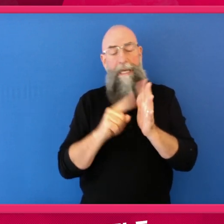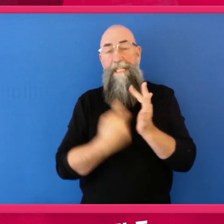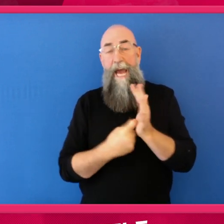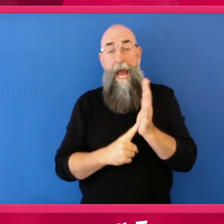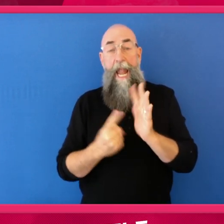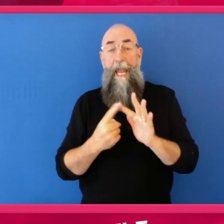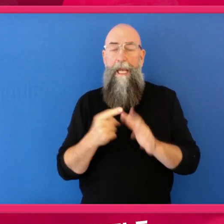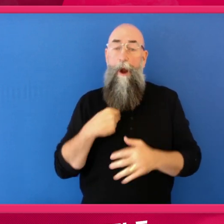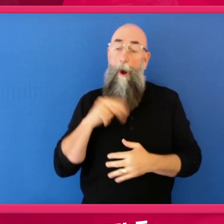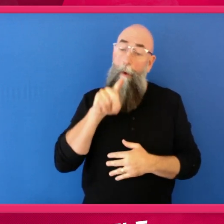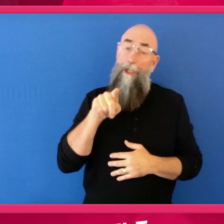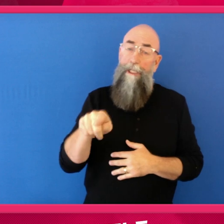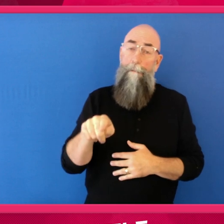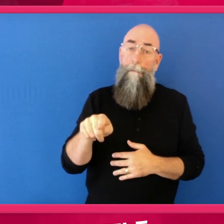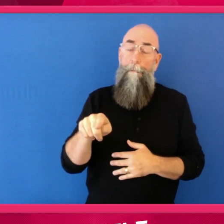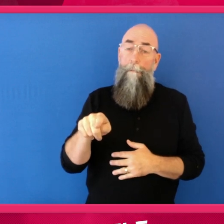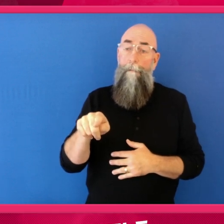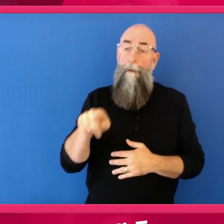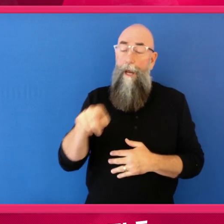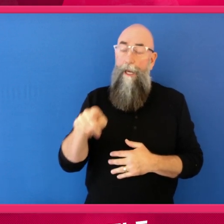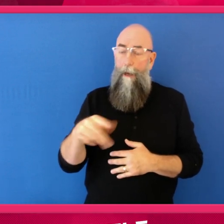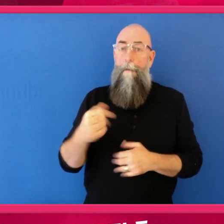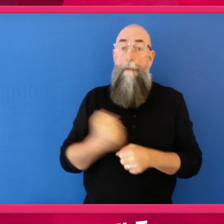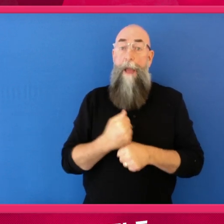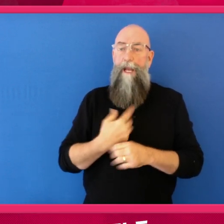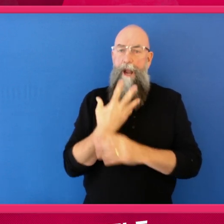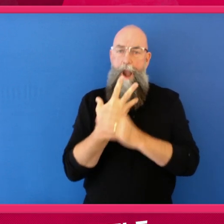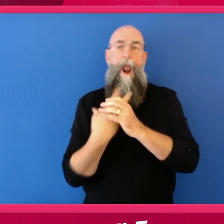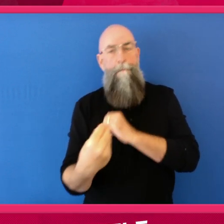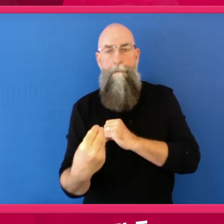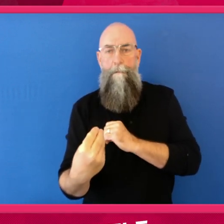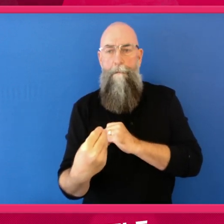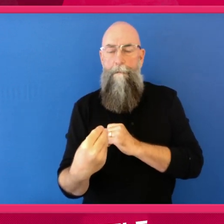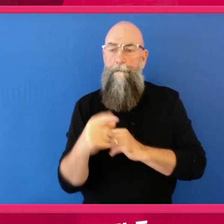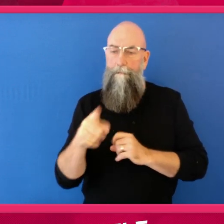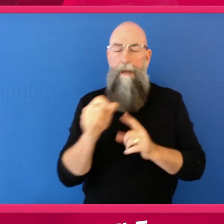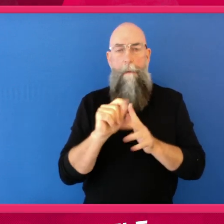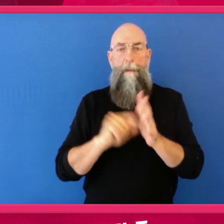that got me started on this whole journey. In coming through, watching the women's 4